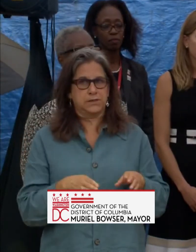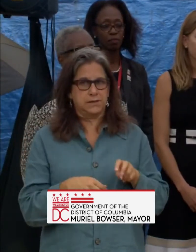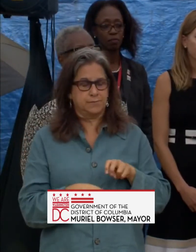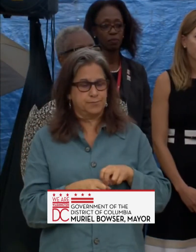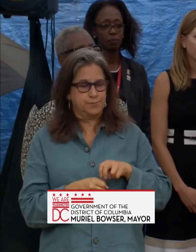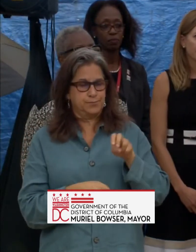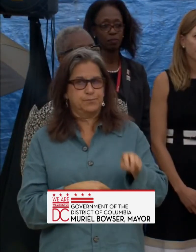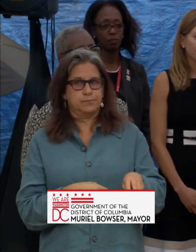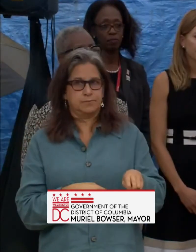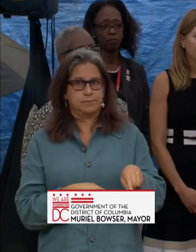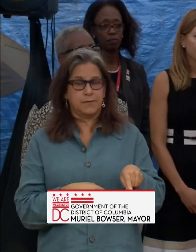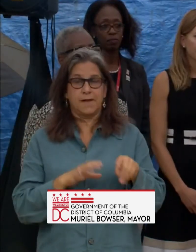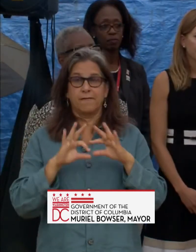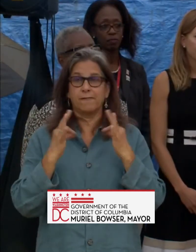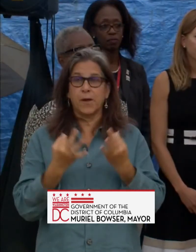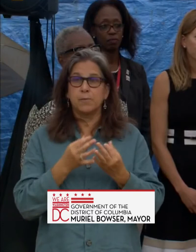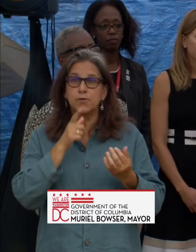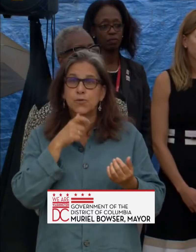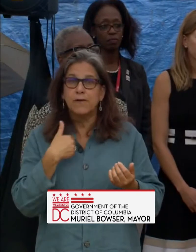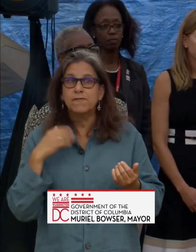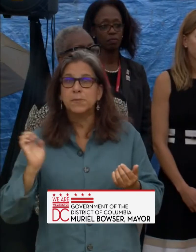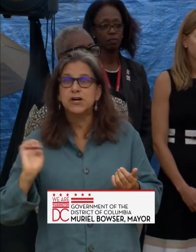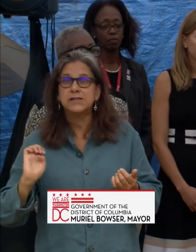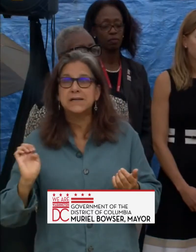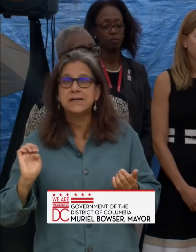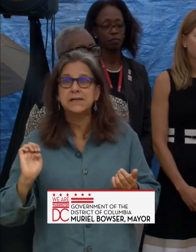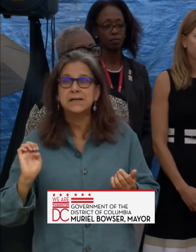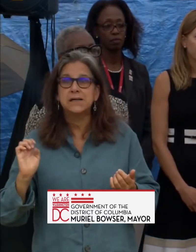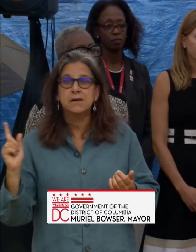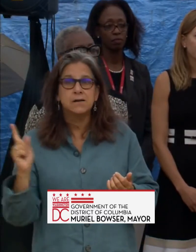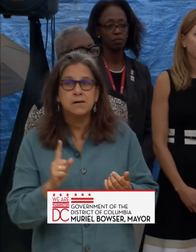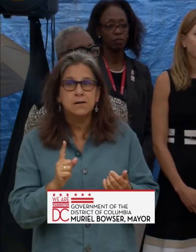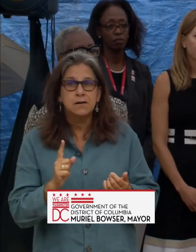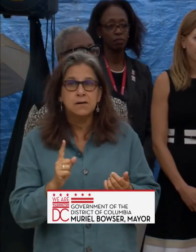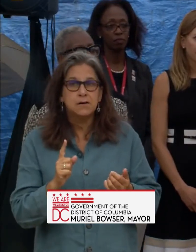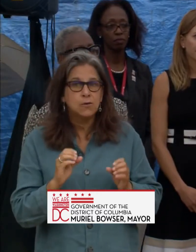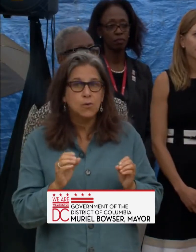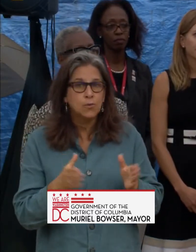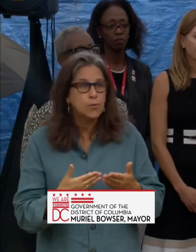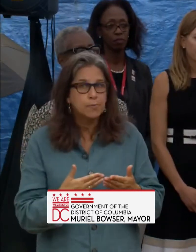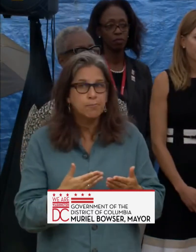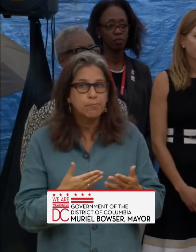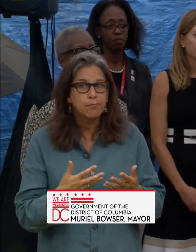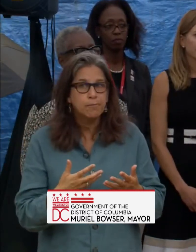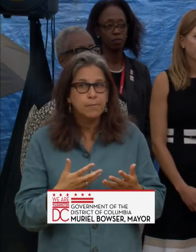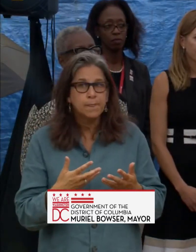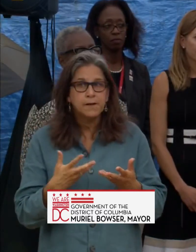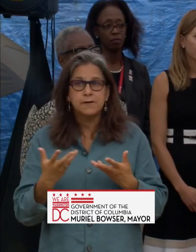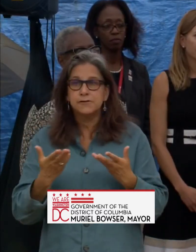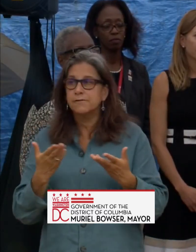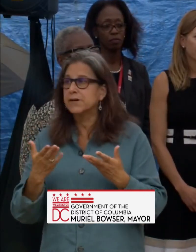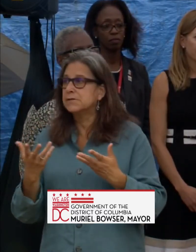EMERGENCIES, THAT THERE MAY BE NO ROOM OR THEIR SERVICES WOULD TAKE TOO LONG OR THEY WEREN'T GETTING THE TYPE OF QUALITY